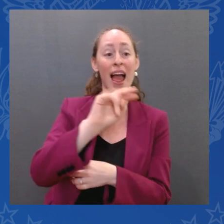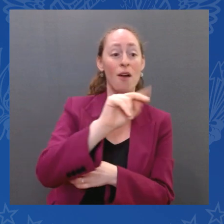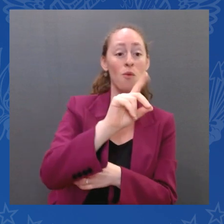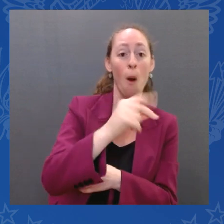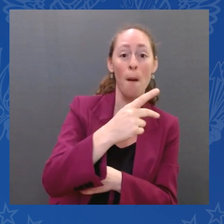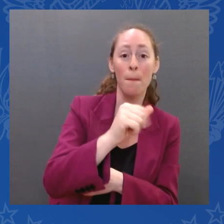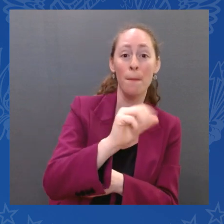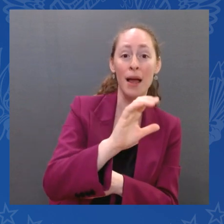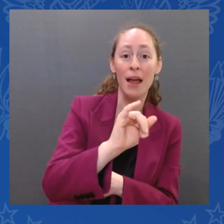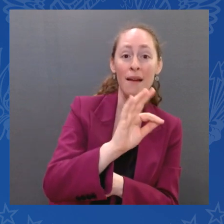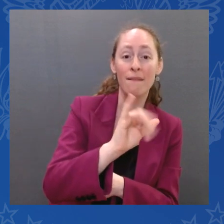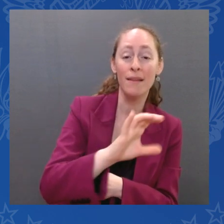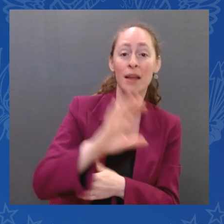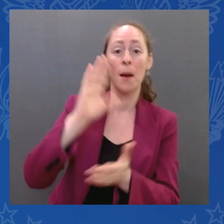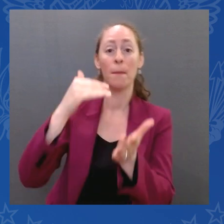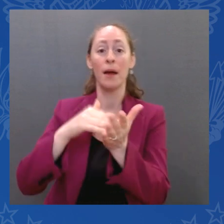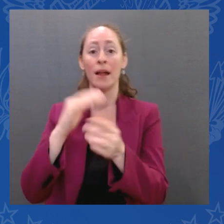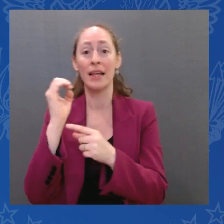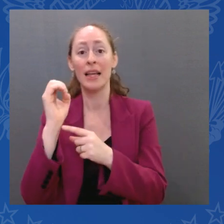for all the people of the region,